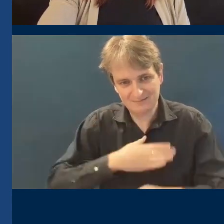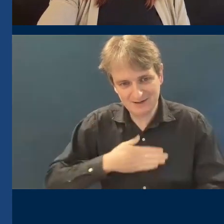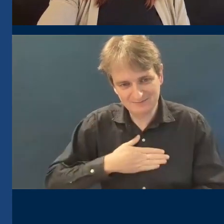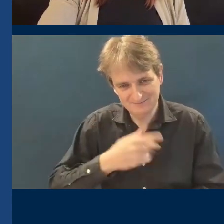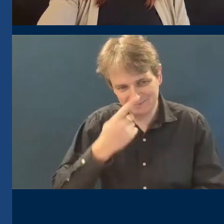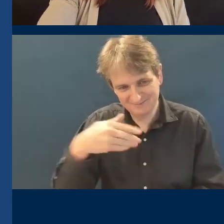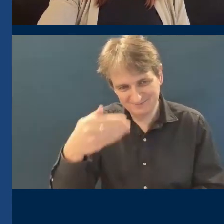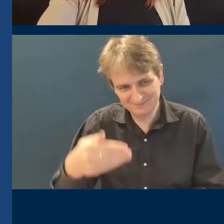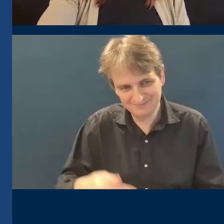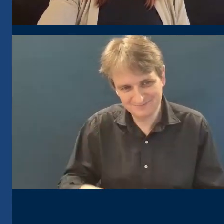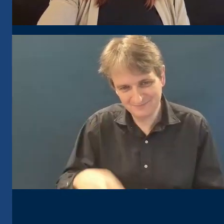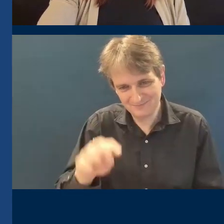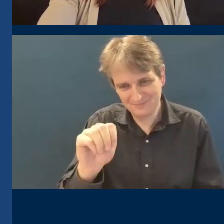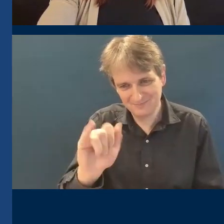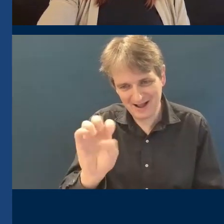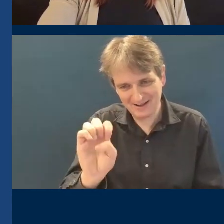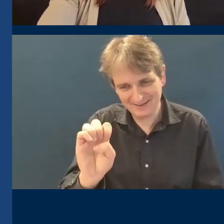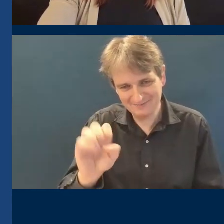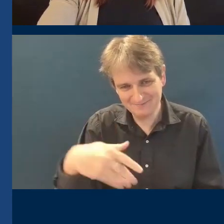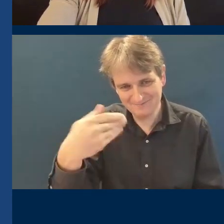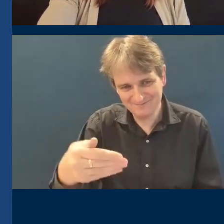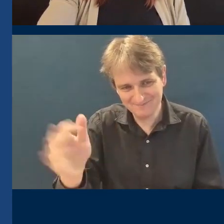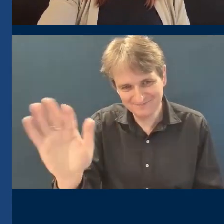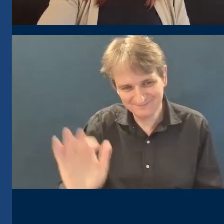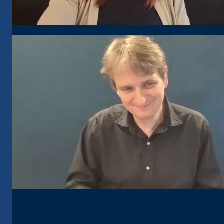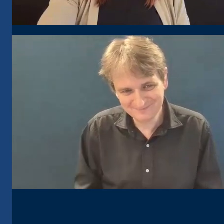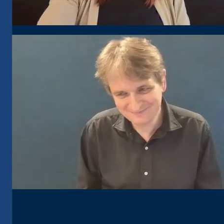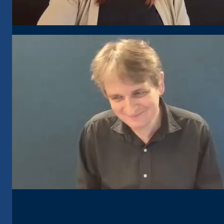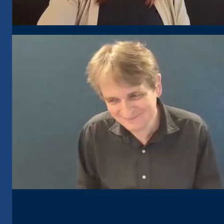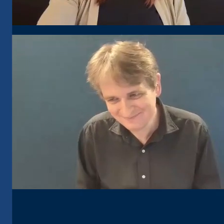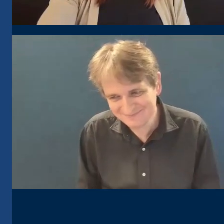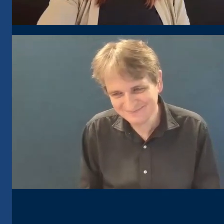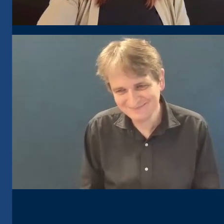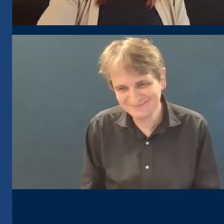Dr. Christian Vogler: Next slide, please. Mike, can you move to the next slide?